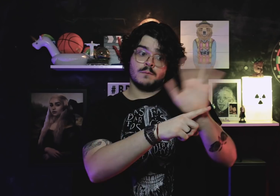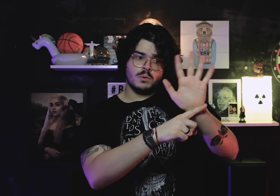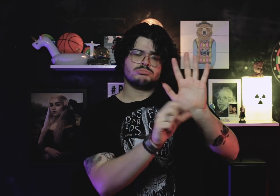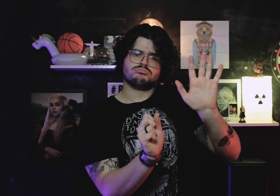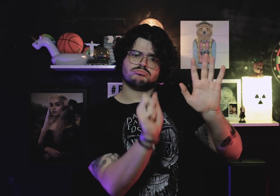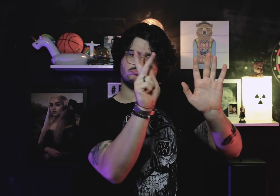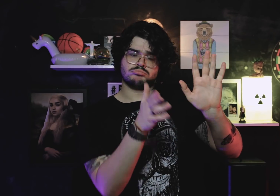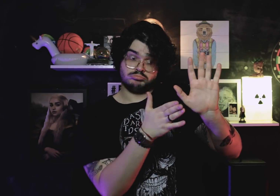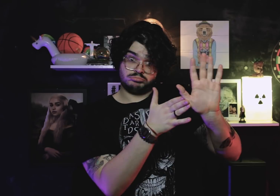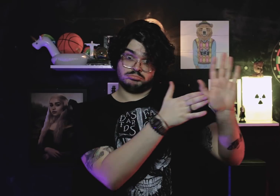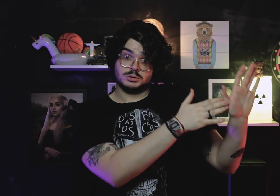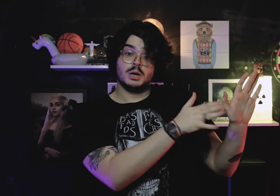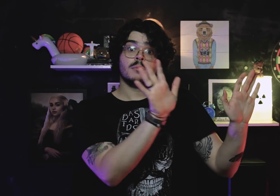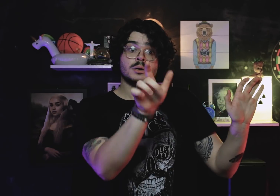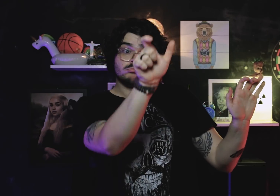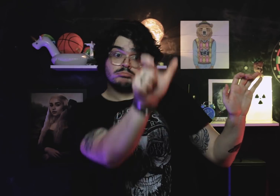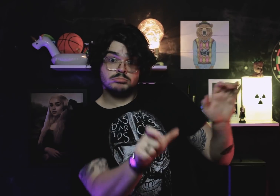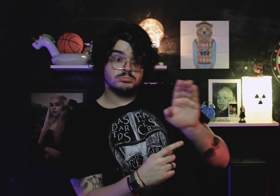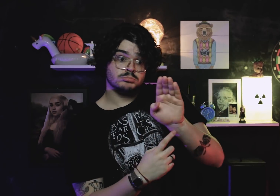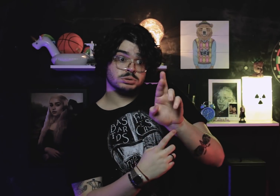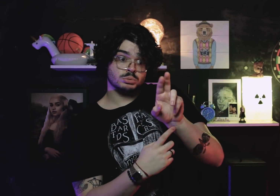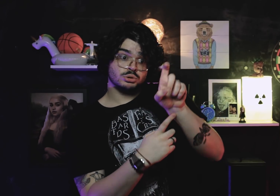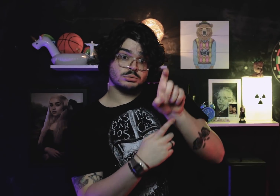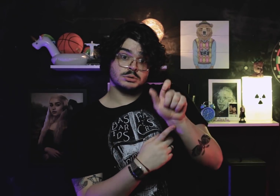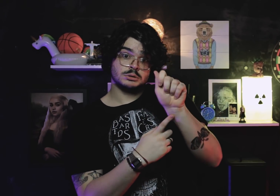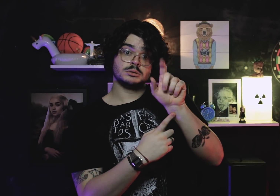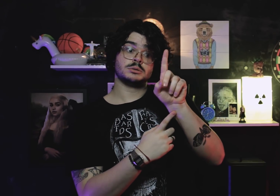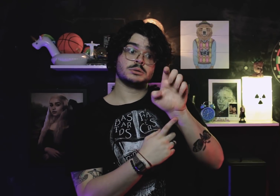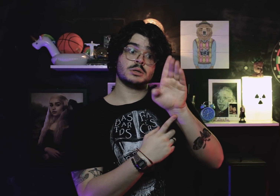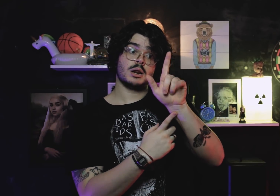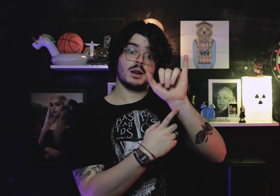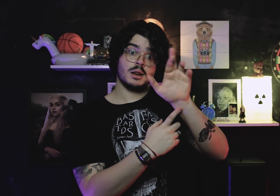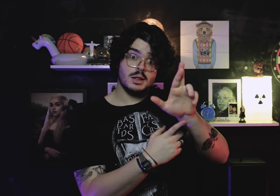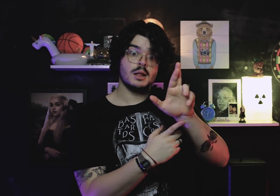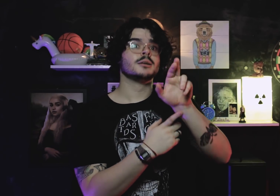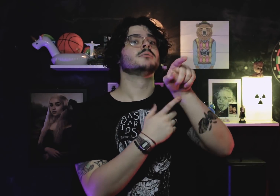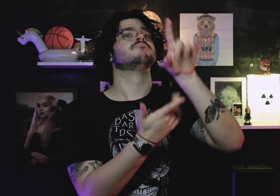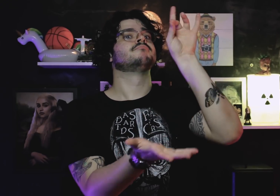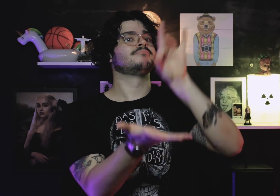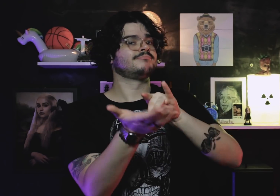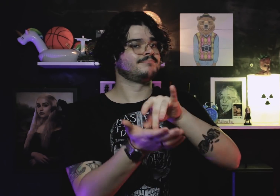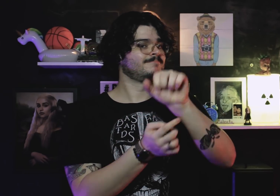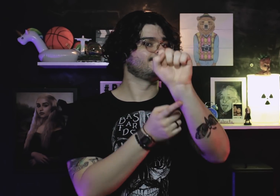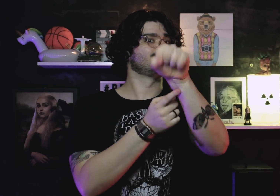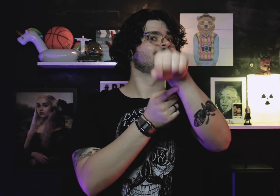In addition to the film, the Blair Witch is real!